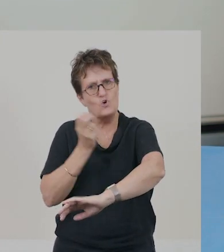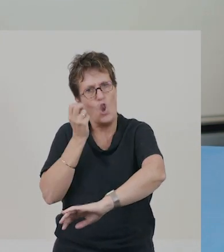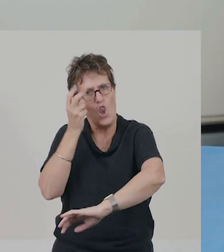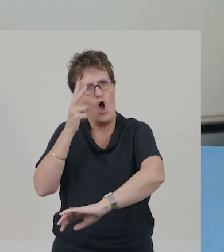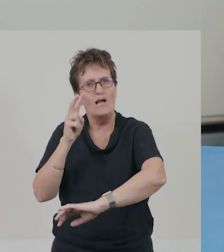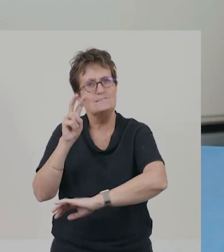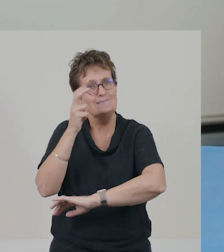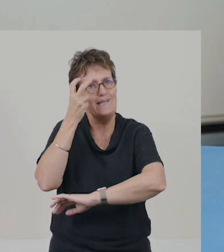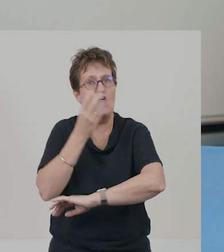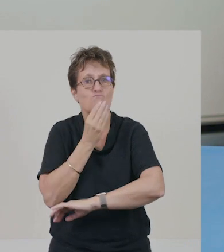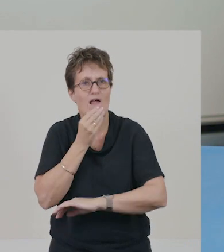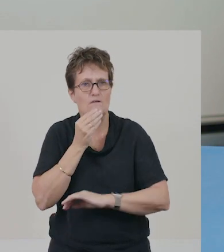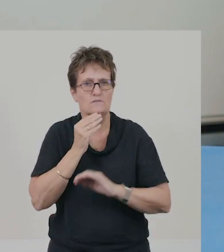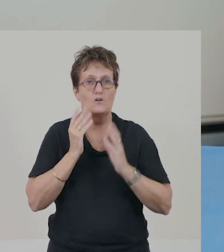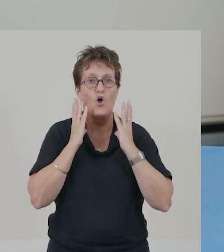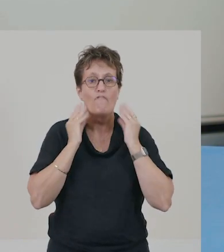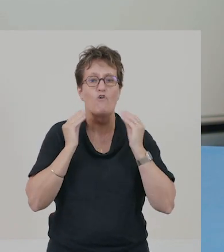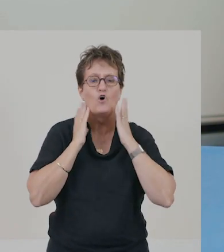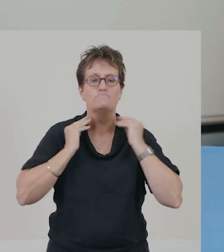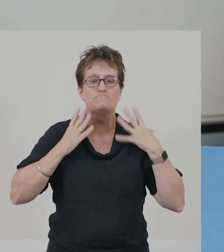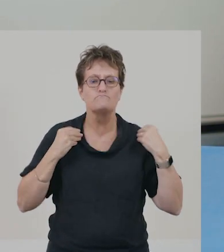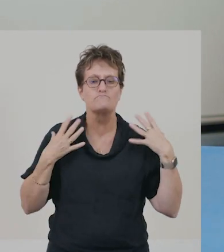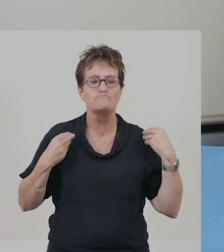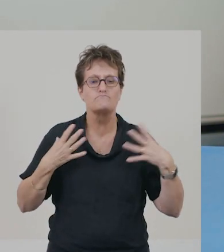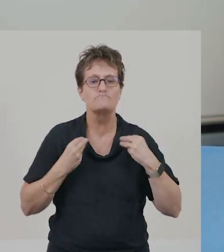My fur is long around my throat, shoulders, and back.